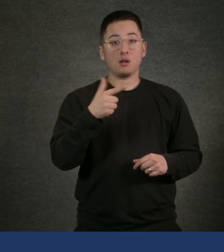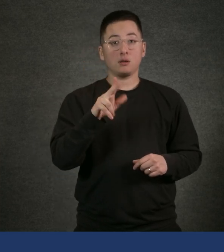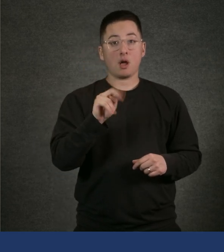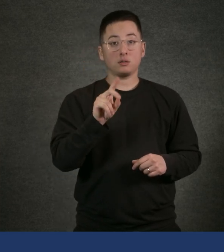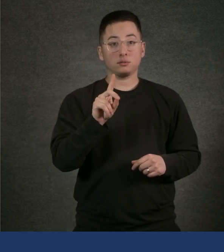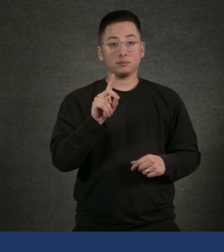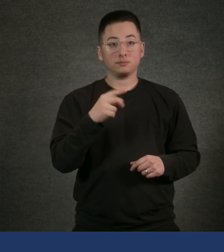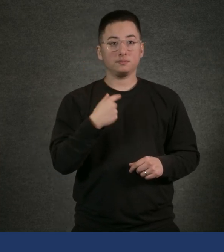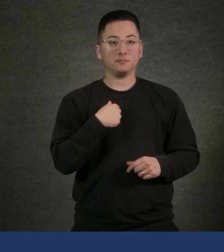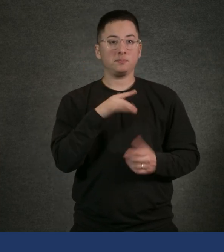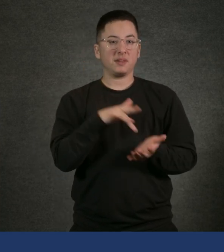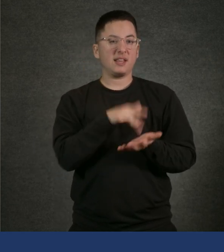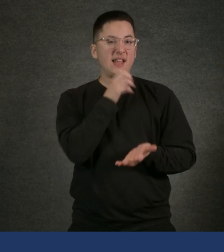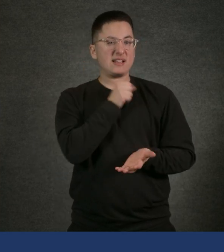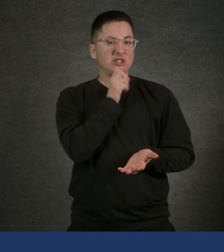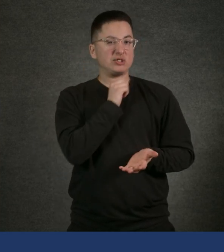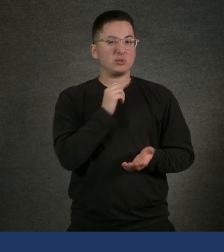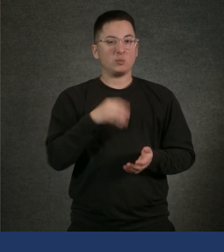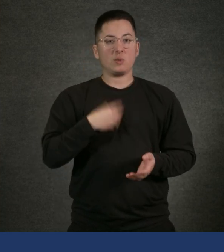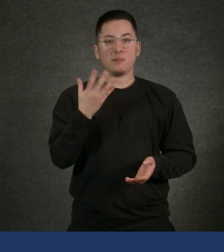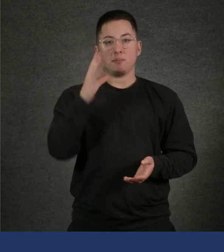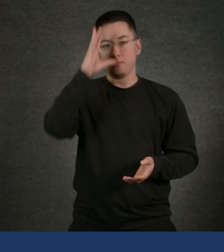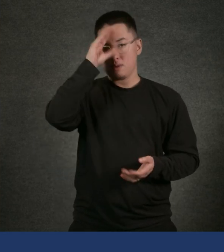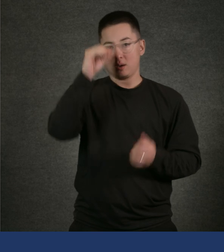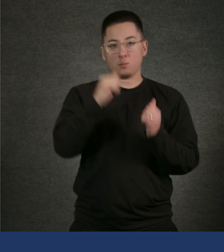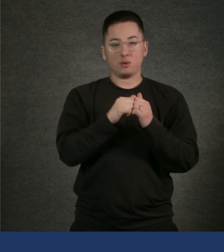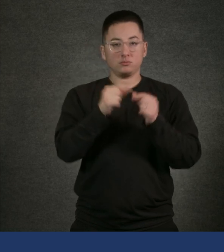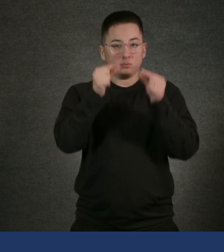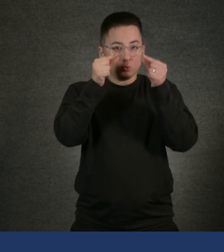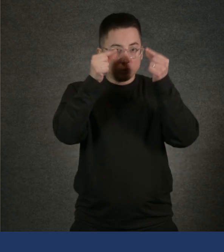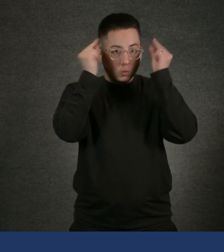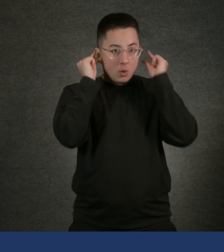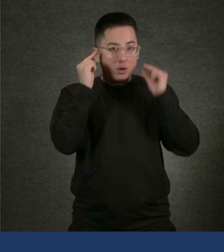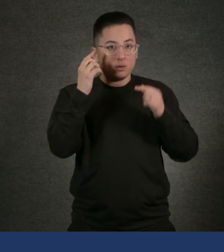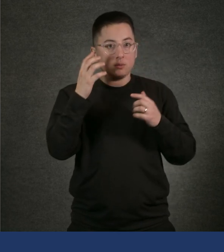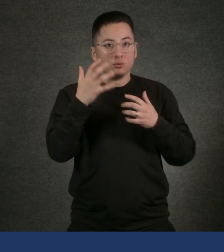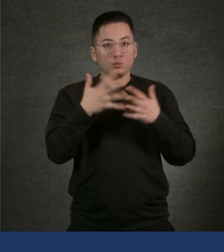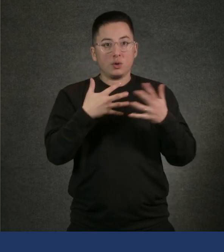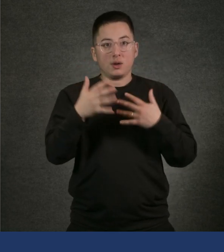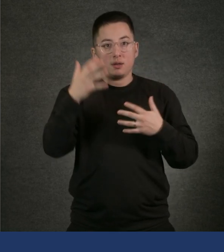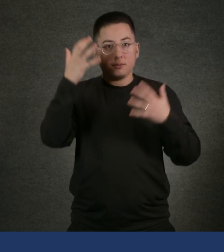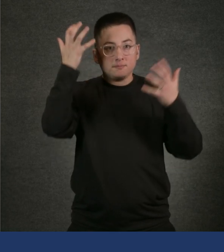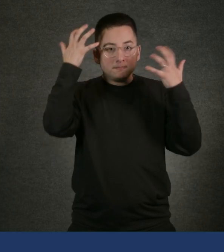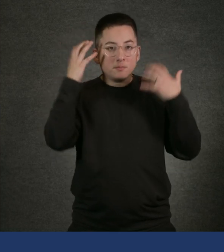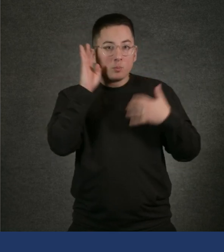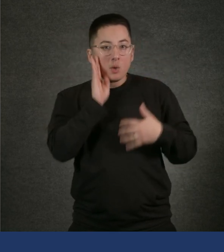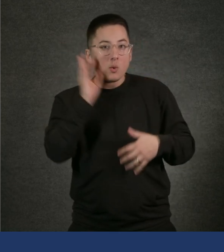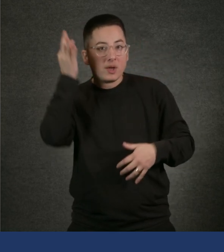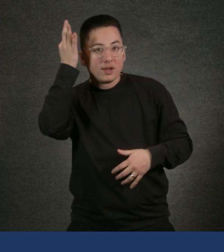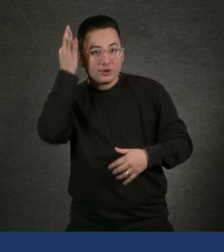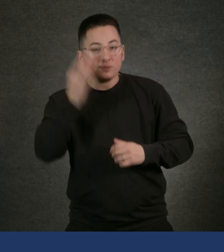I'm a middle-aged white male with very short, gray speckled brown hair, sitting in my motorized